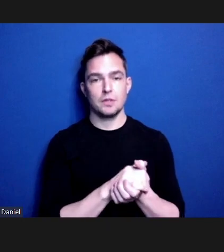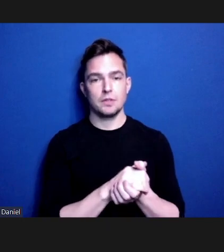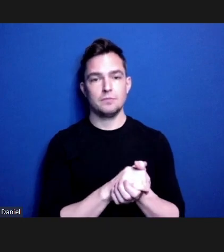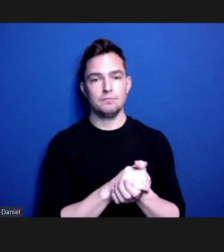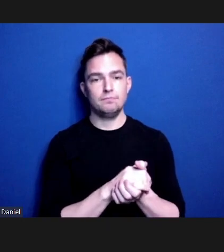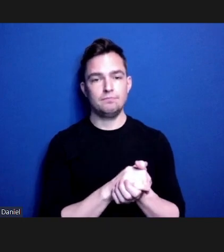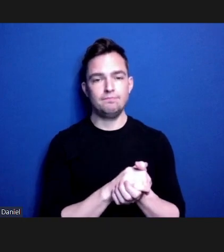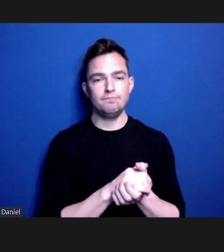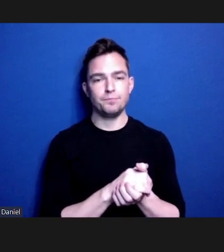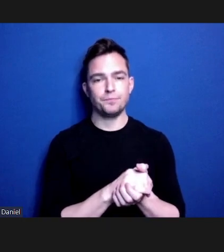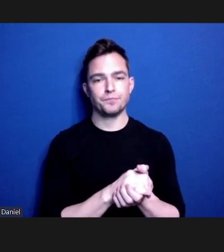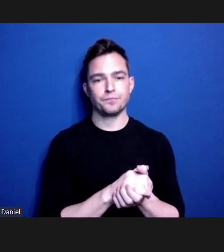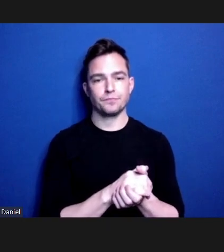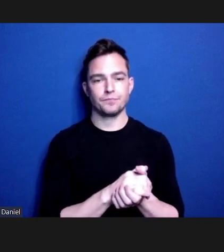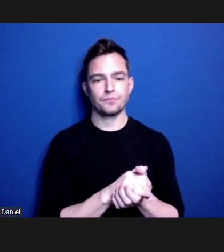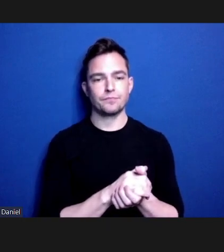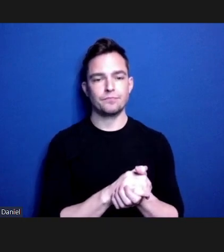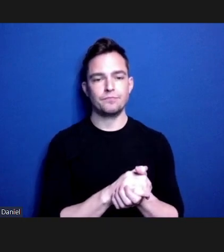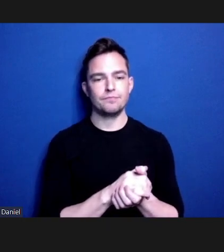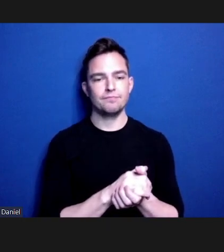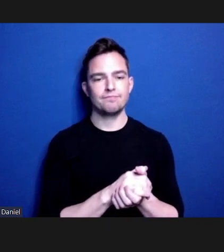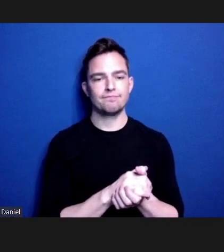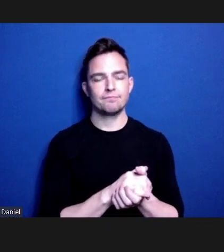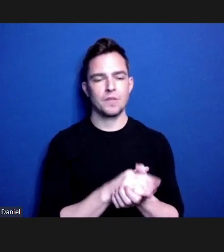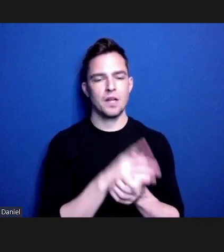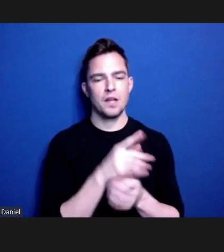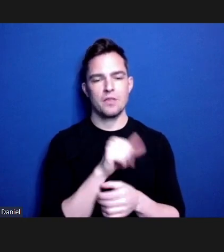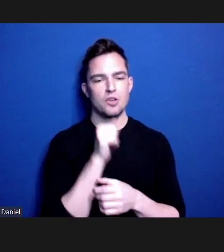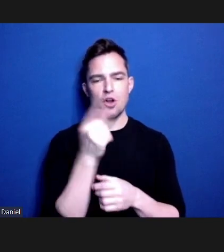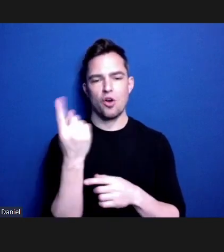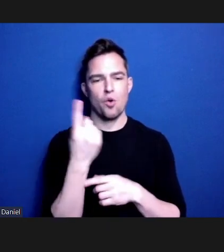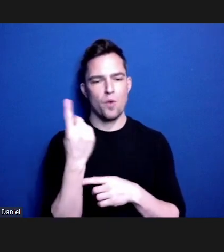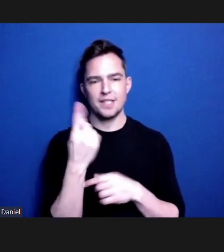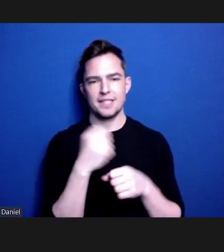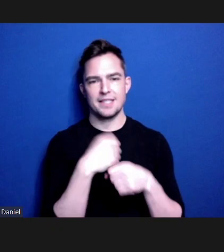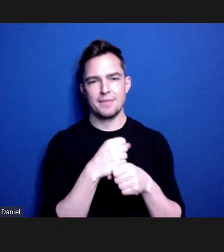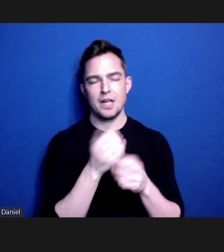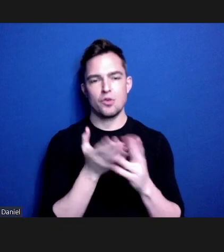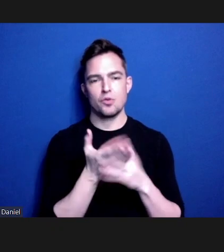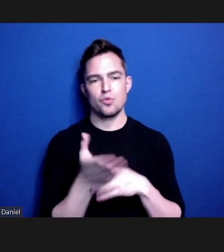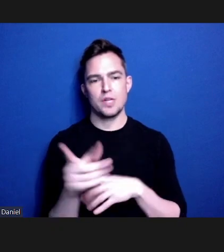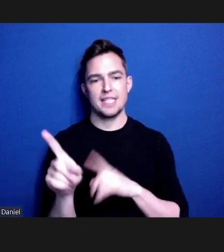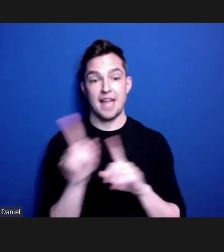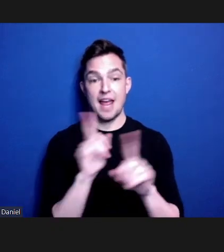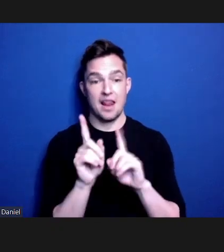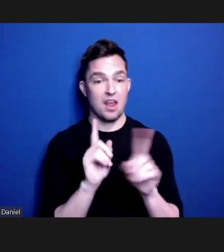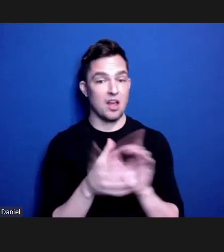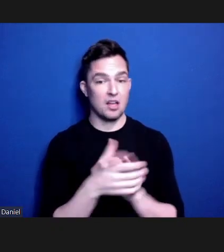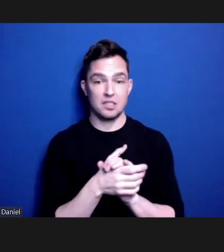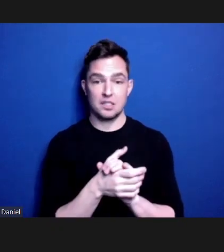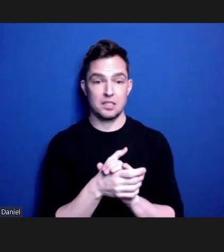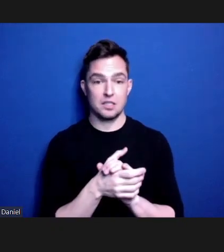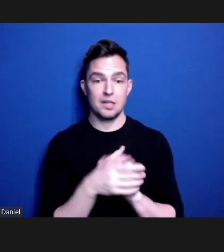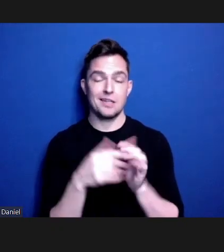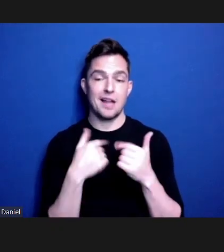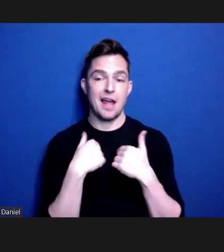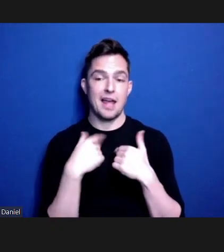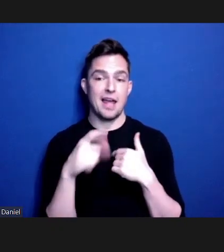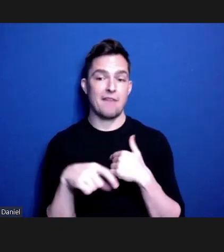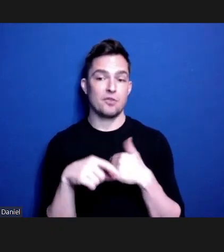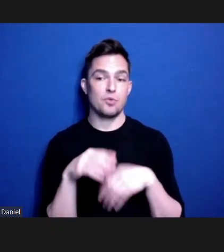sorry, developed through dialogue, right? And I have to be intentional about that. And